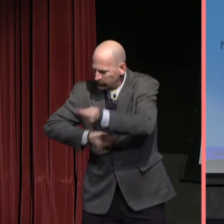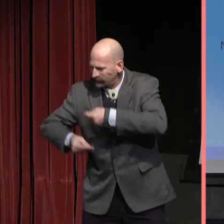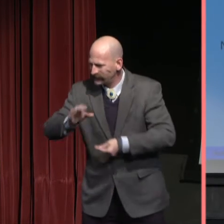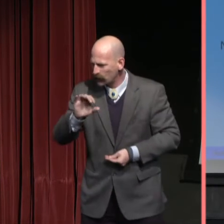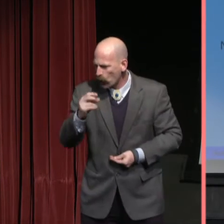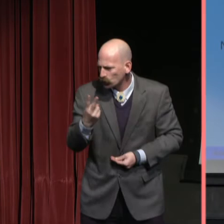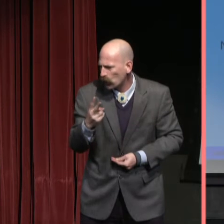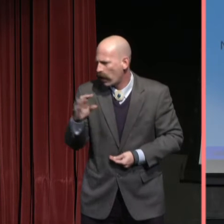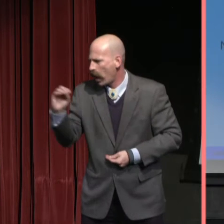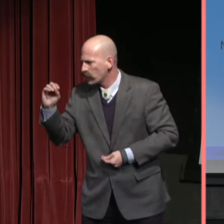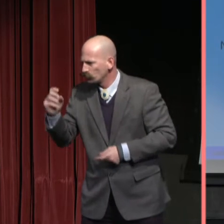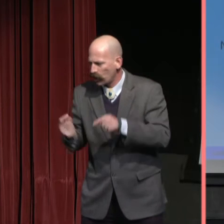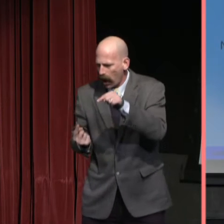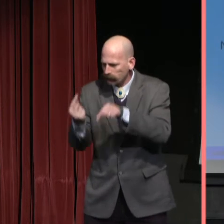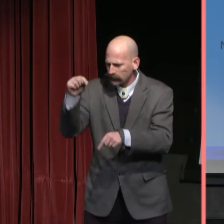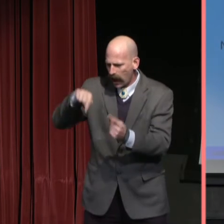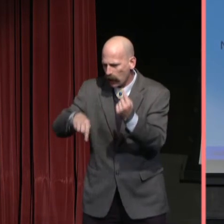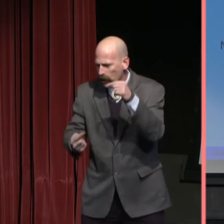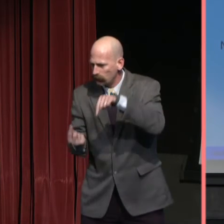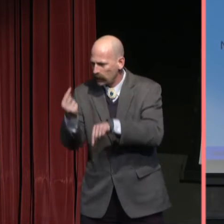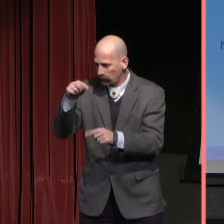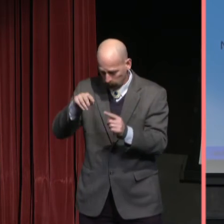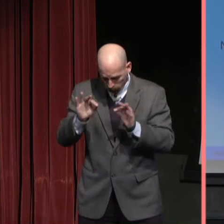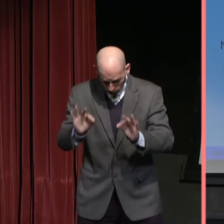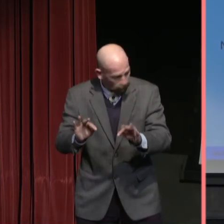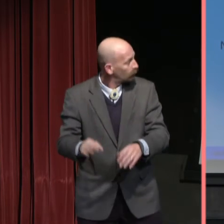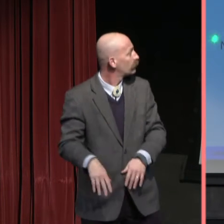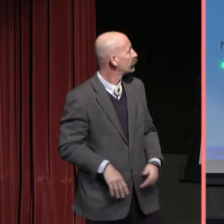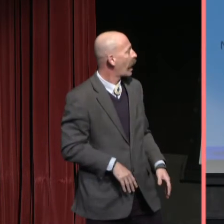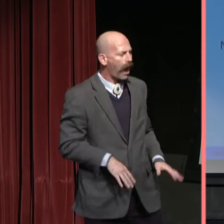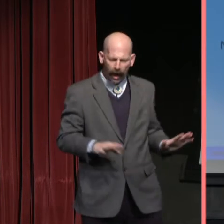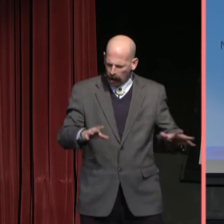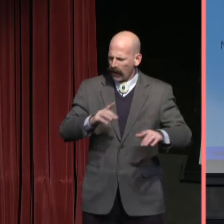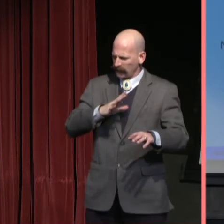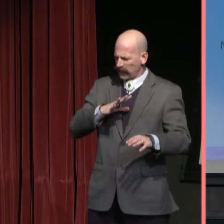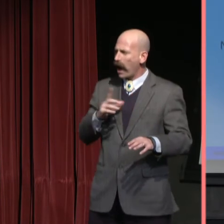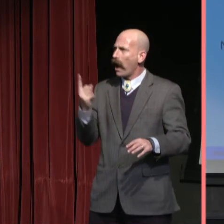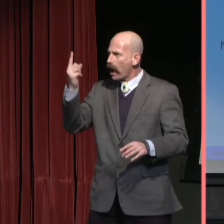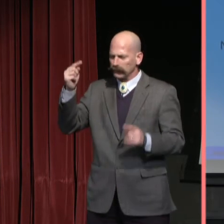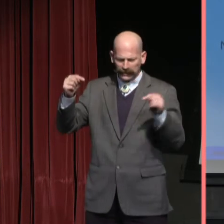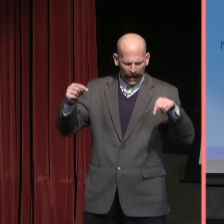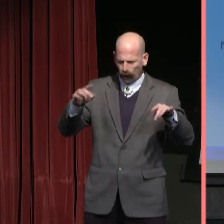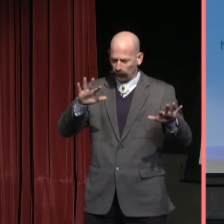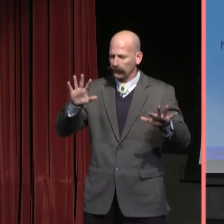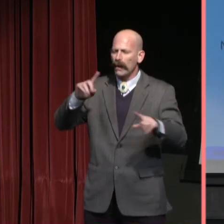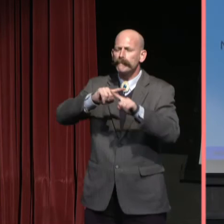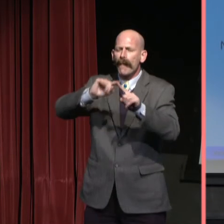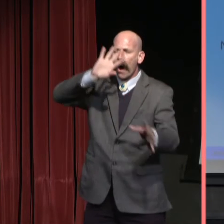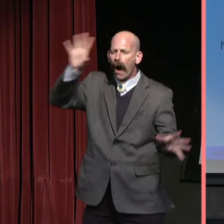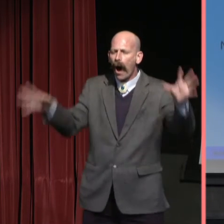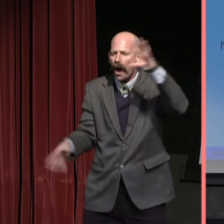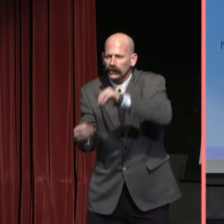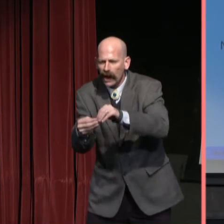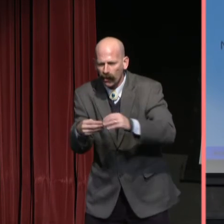Now the net effect is, at the moment the forests of the world are growing.